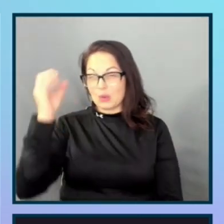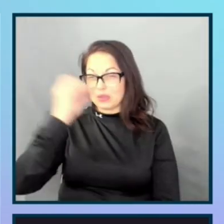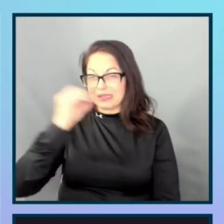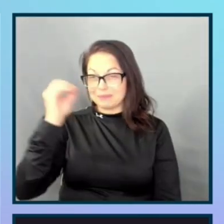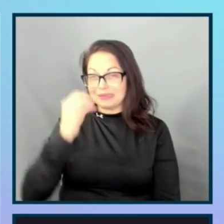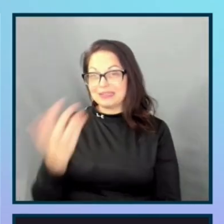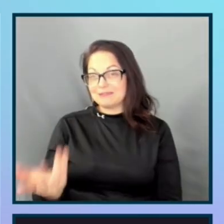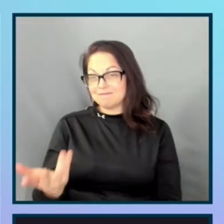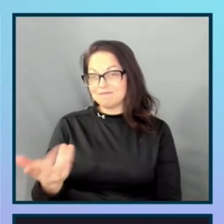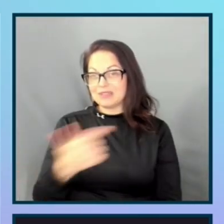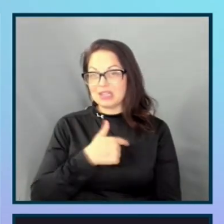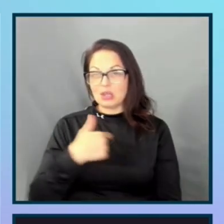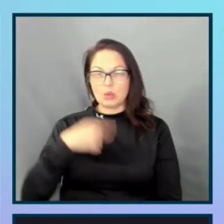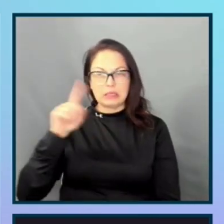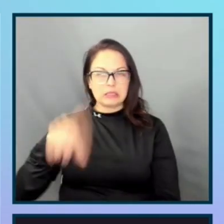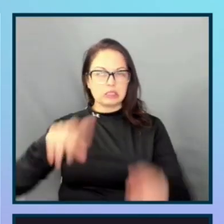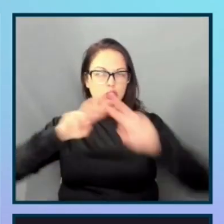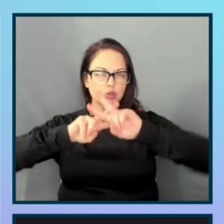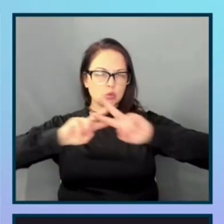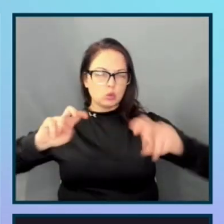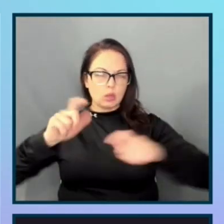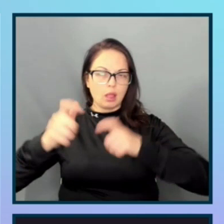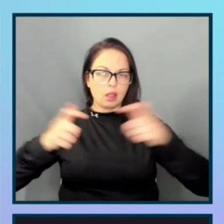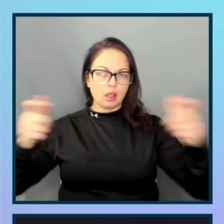we need to look at a much bigger scale than a single person.